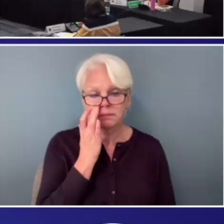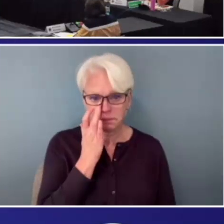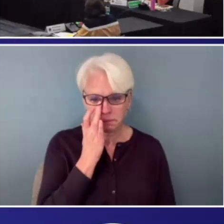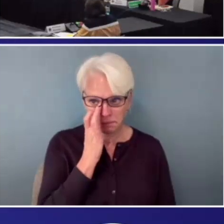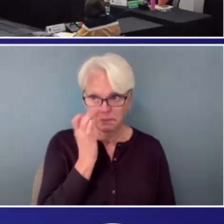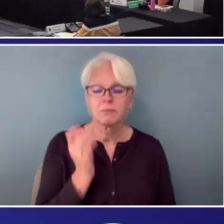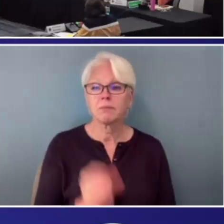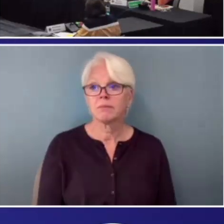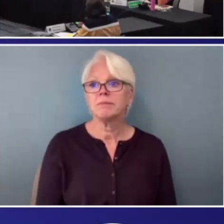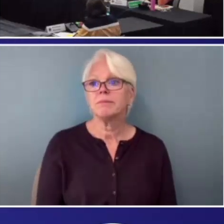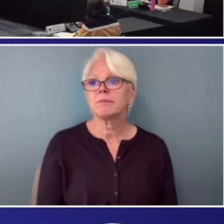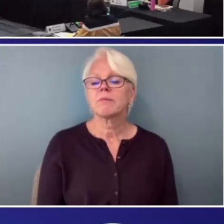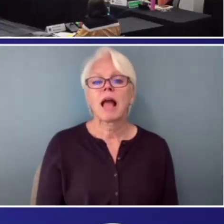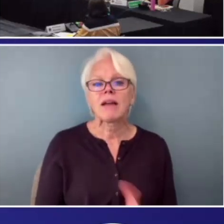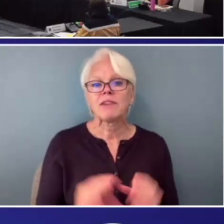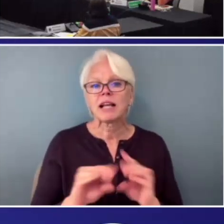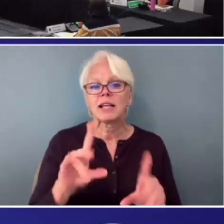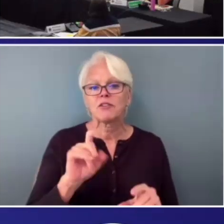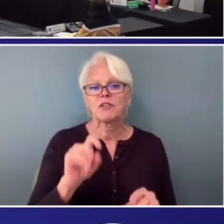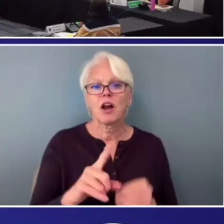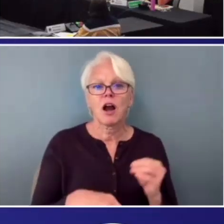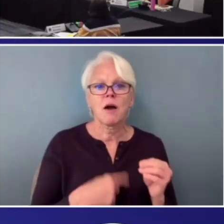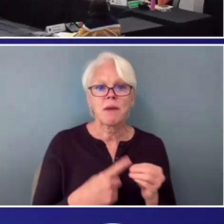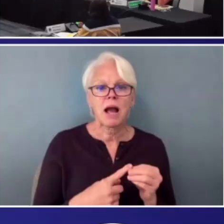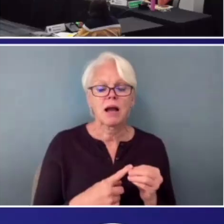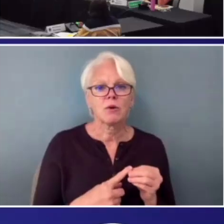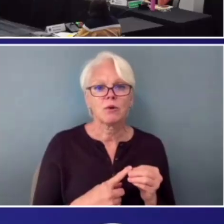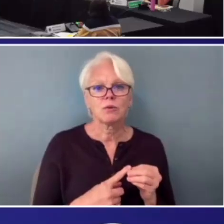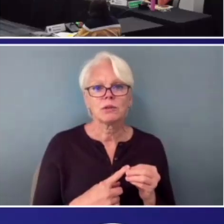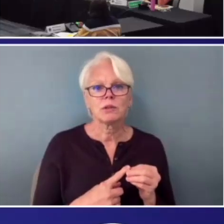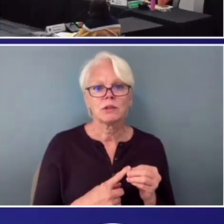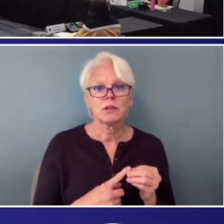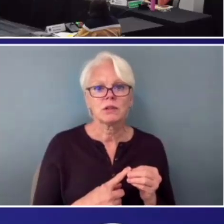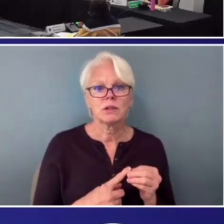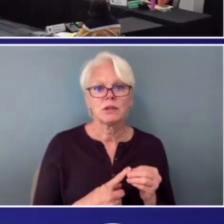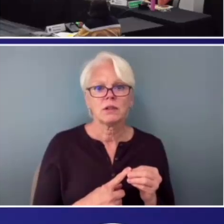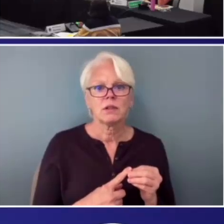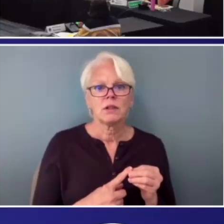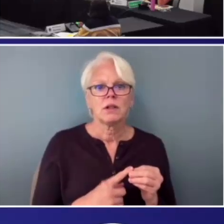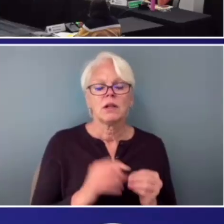Just have a clarifying question regarding subsection (l) Romanette one.